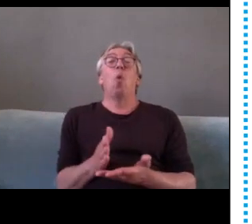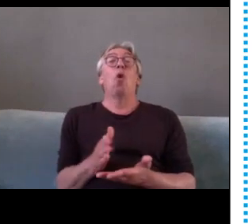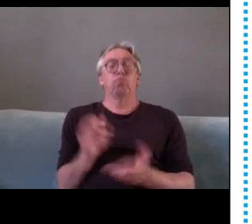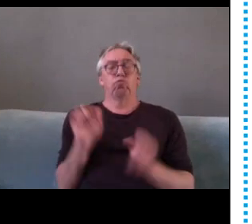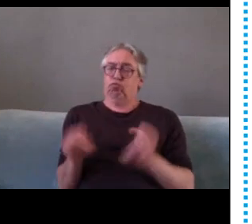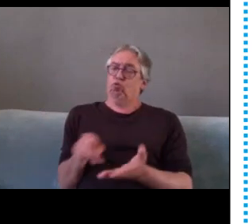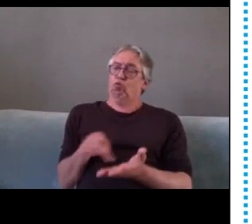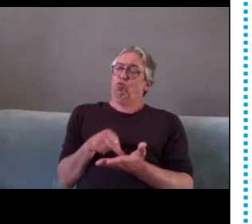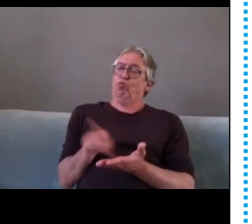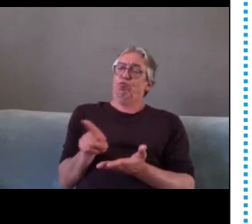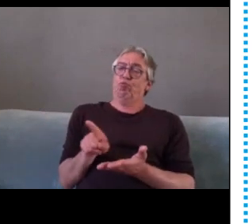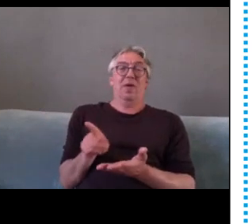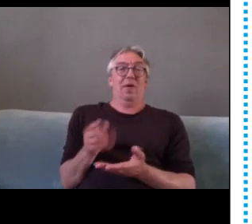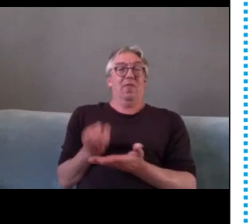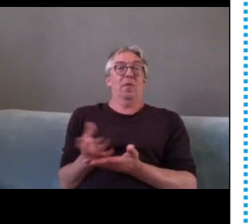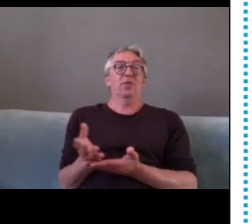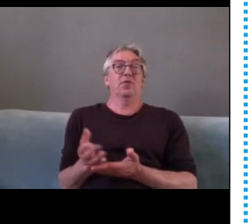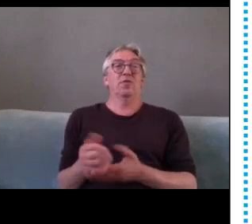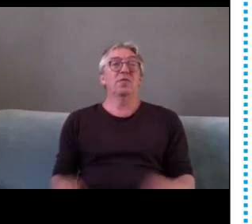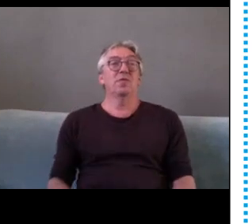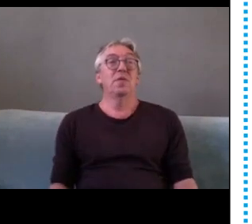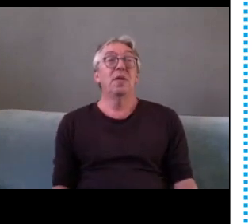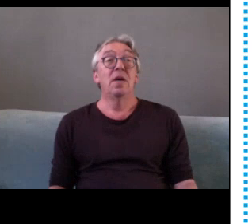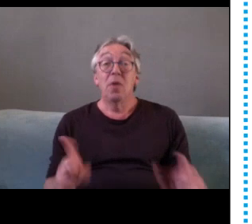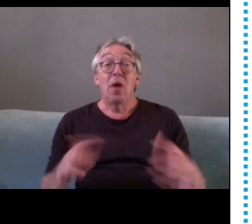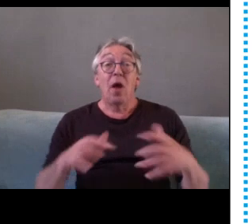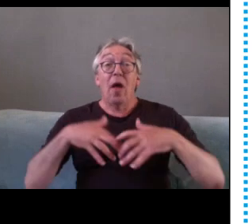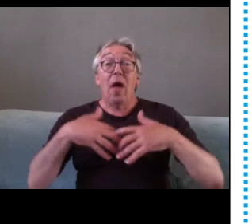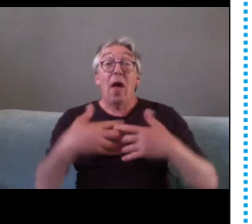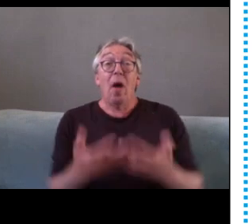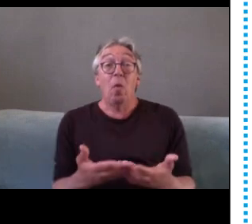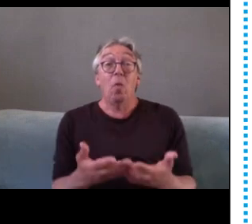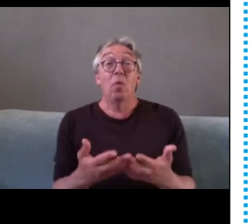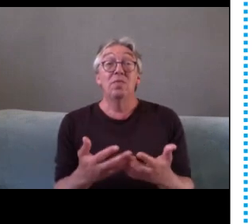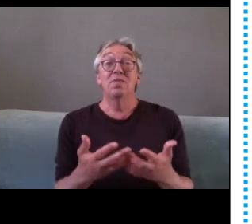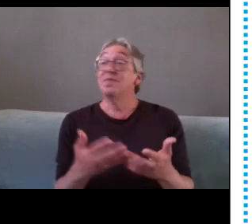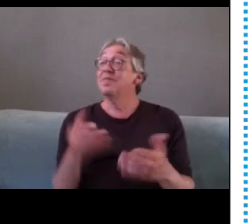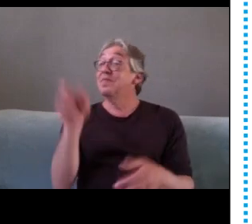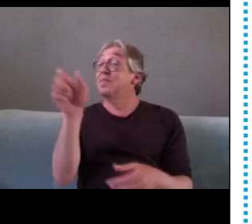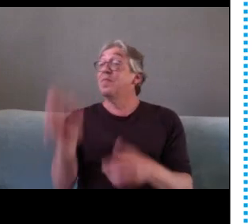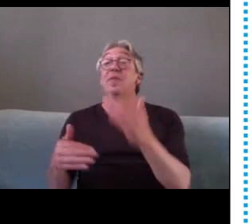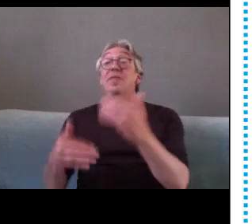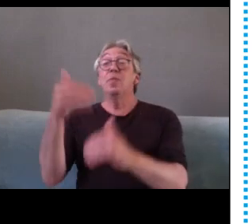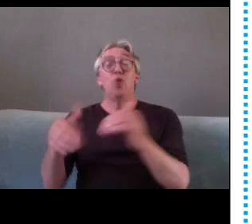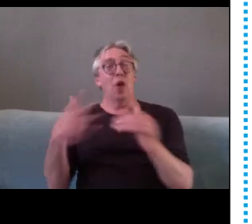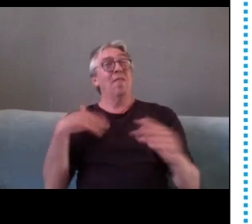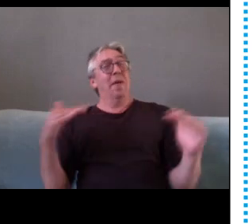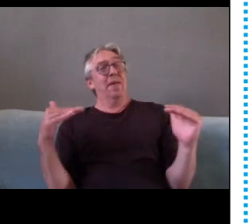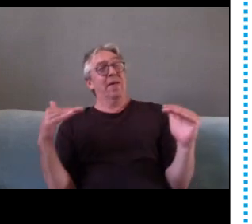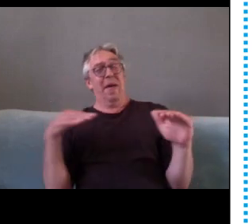for persons with disabilities, how to ensure this equivalent access to consumers with disabilities. And for this,